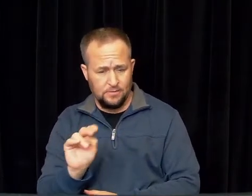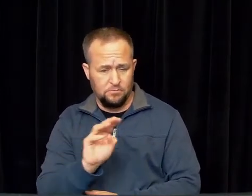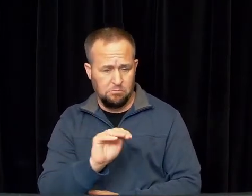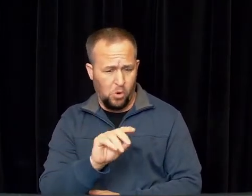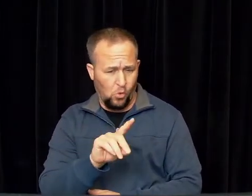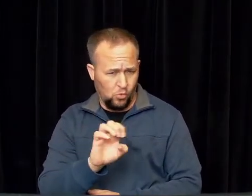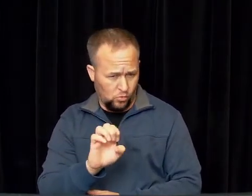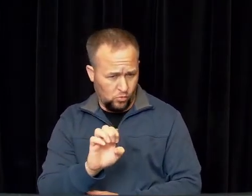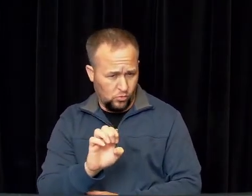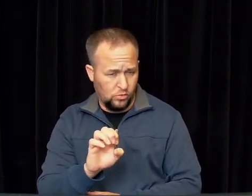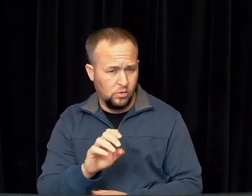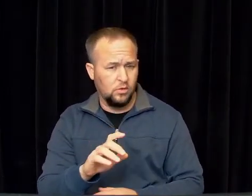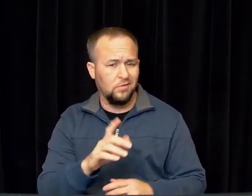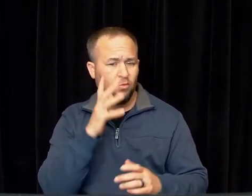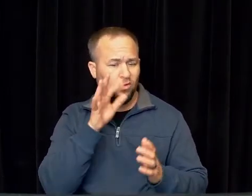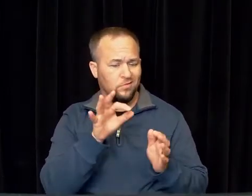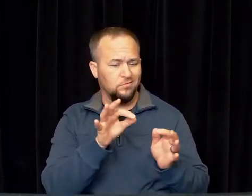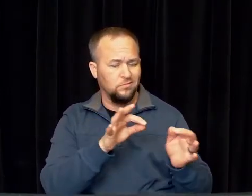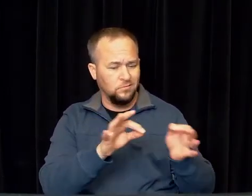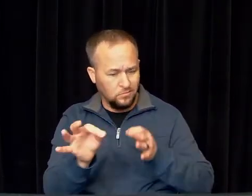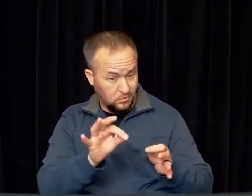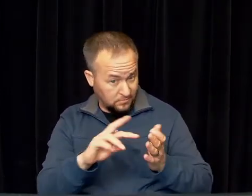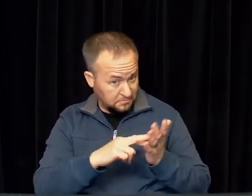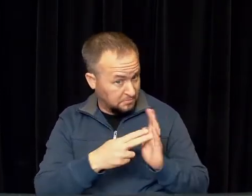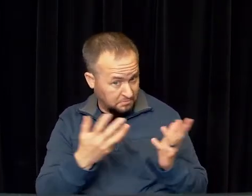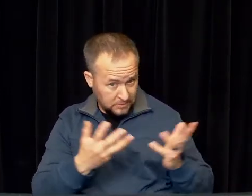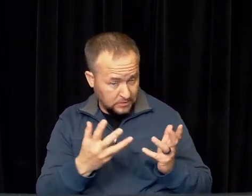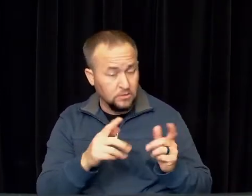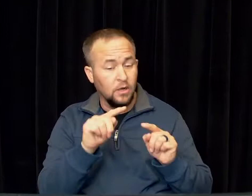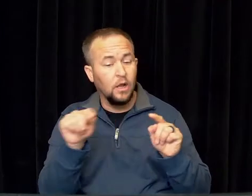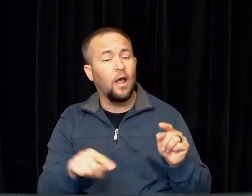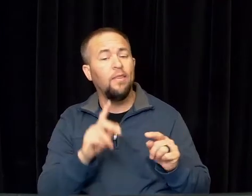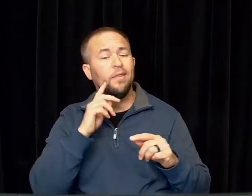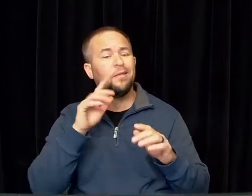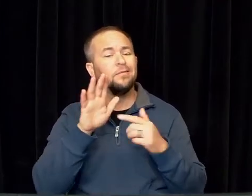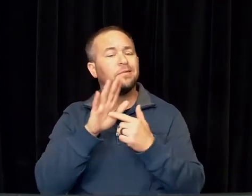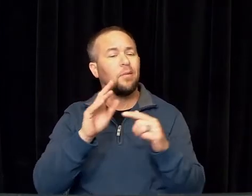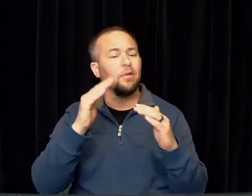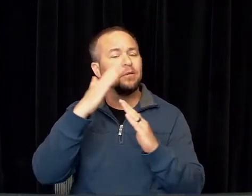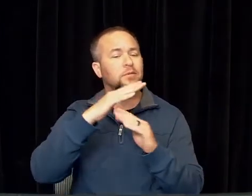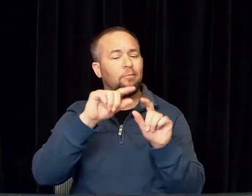gonna use this example above in order to actually calculate out the mean, the median, and the mode.